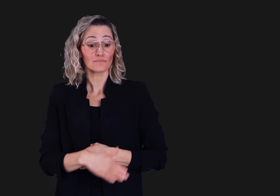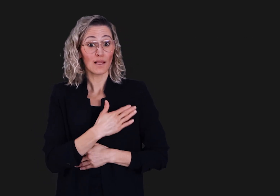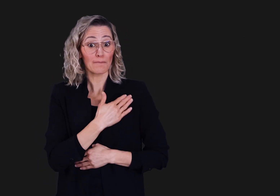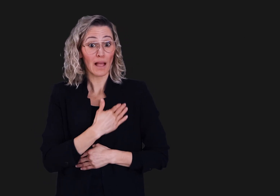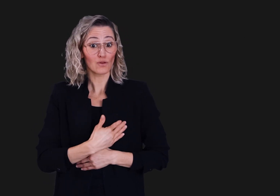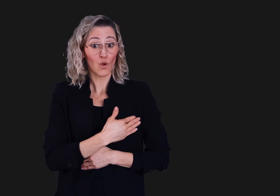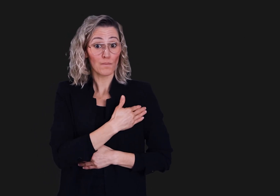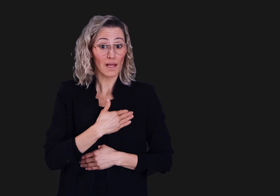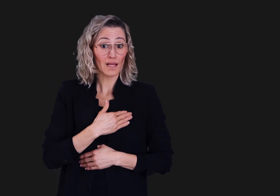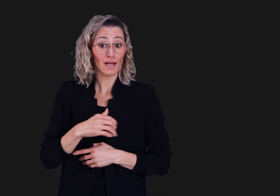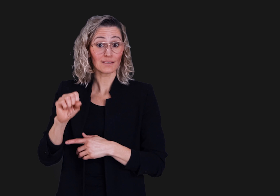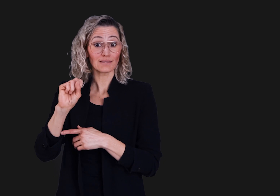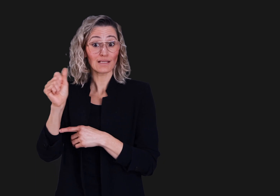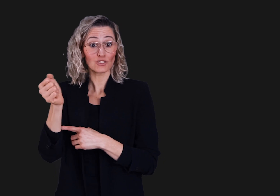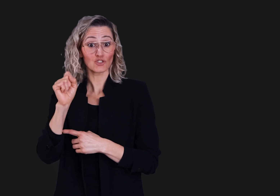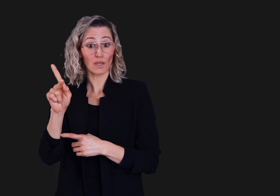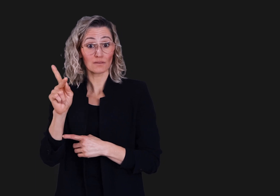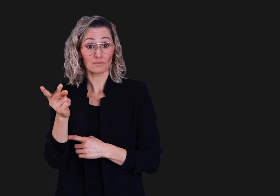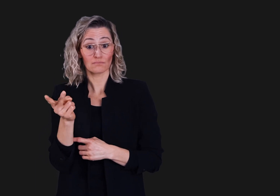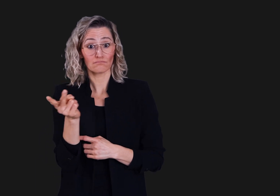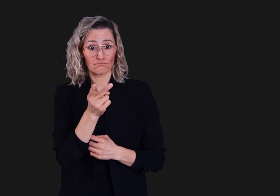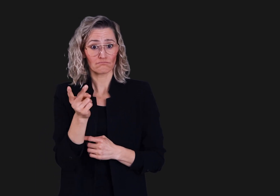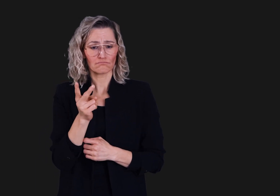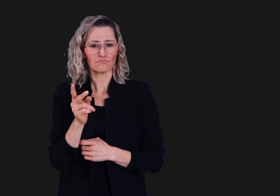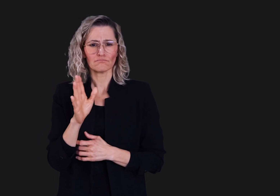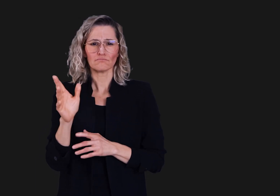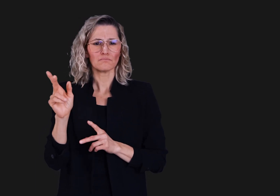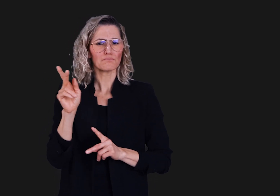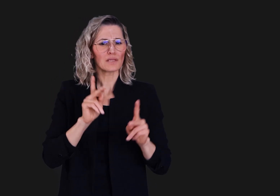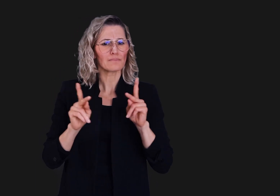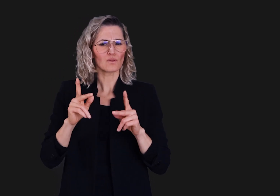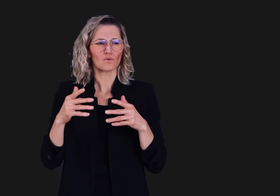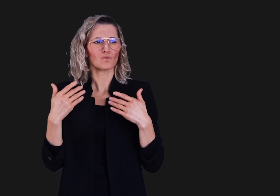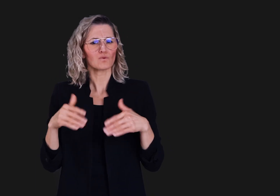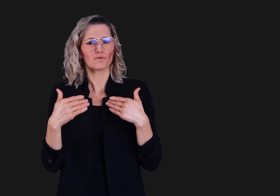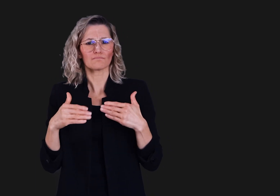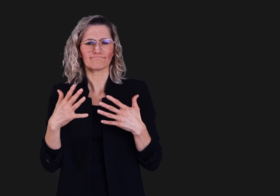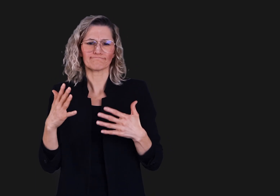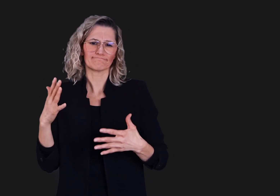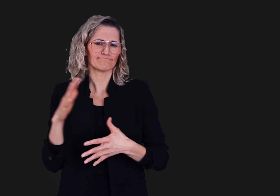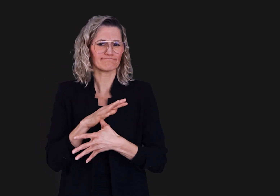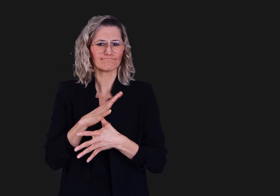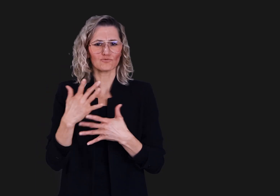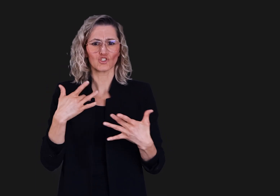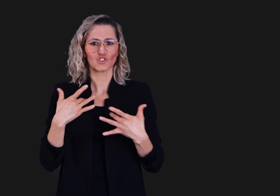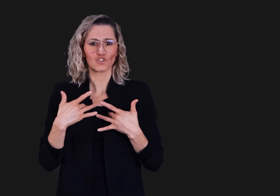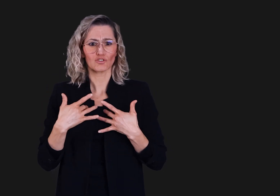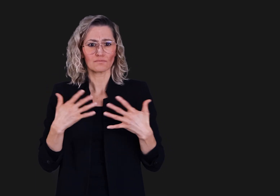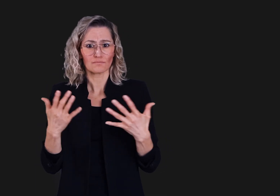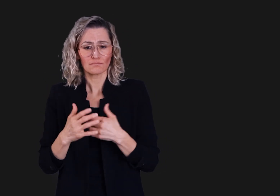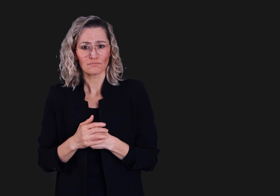These are the main concerns of people in Manitoba and Saskatchewan.